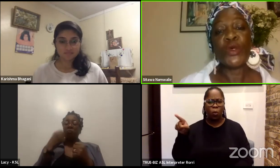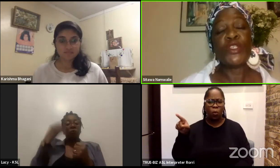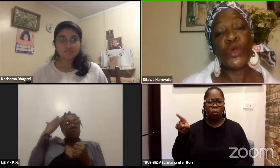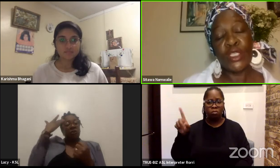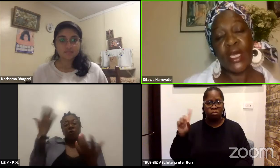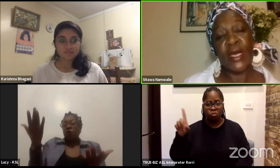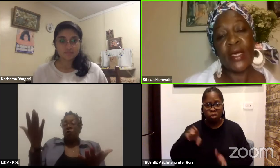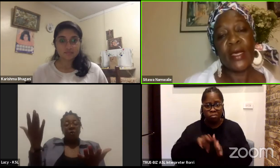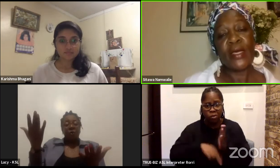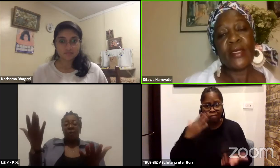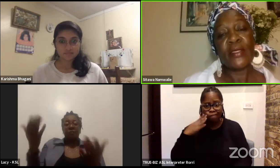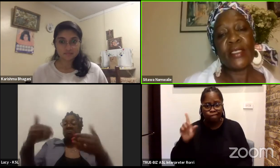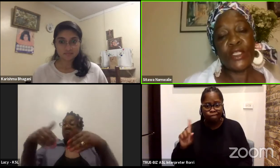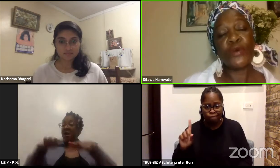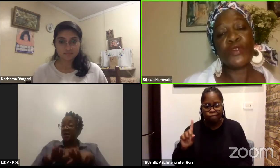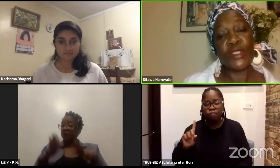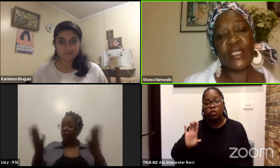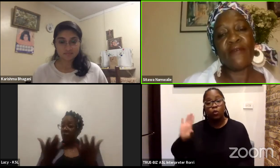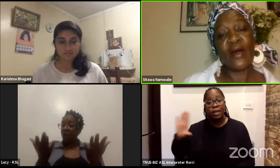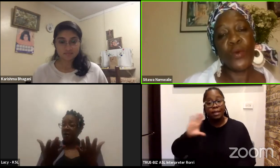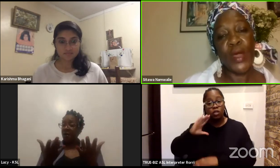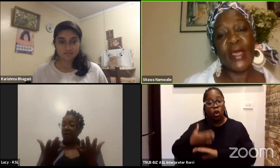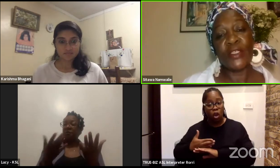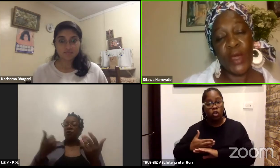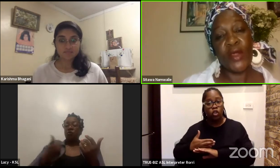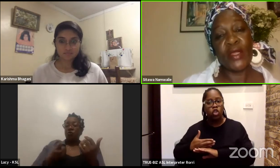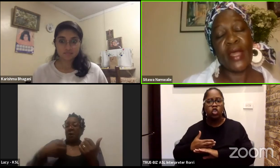so his daughter sets off to discover where he's buried